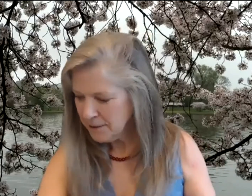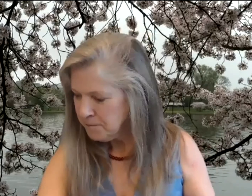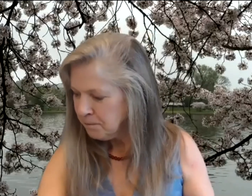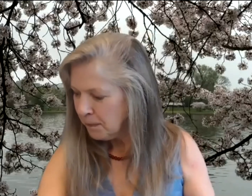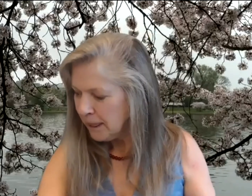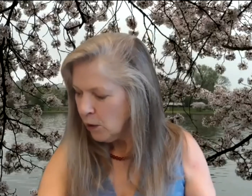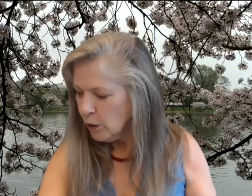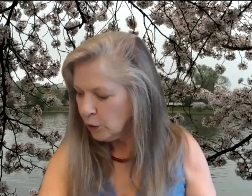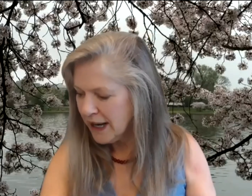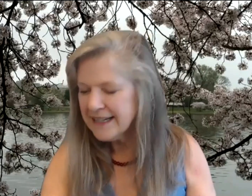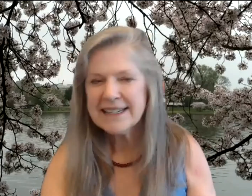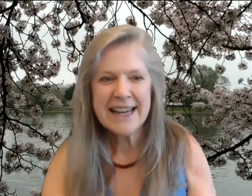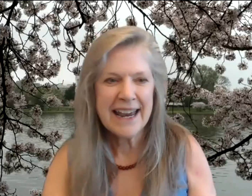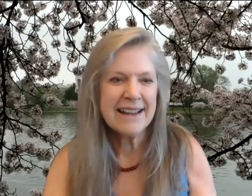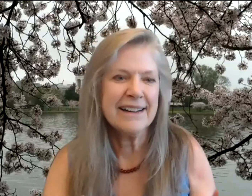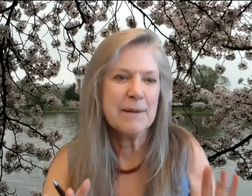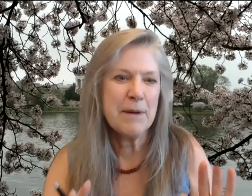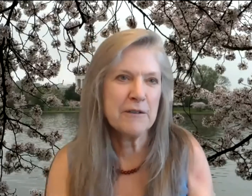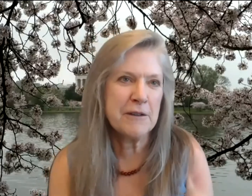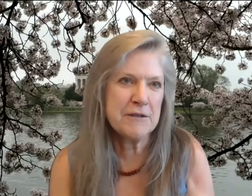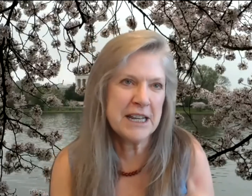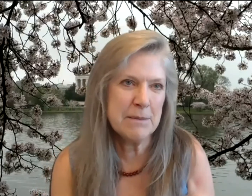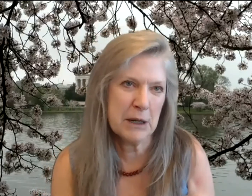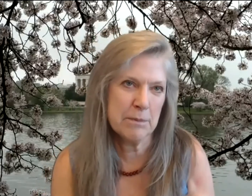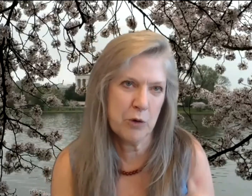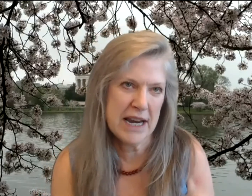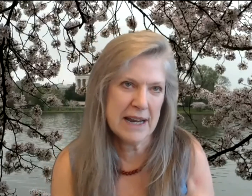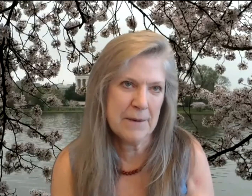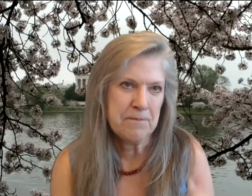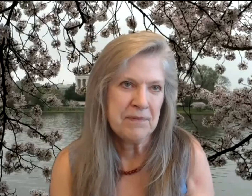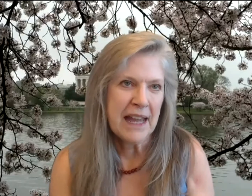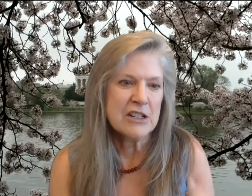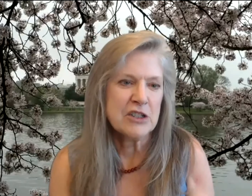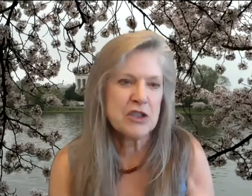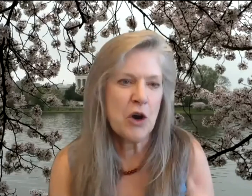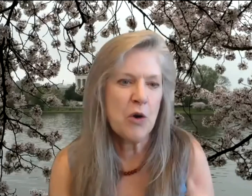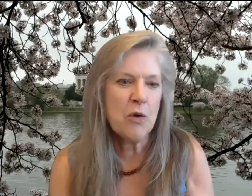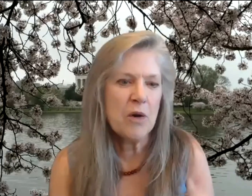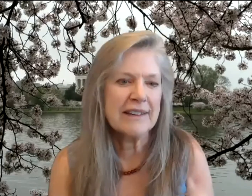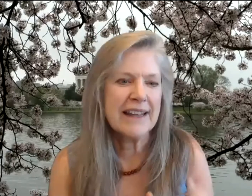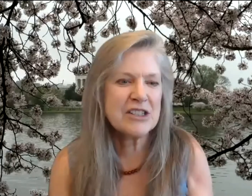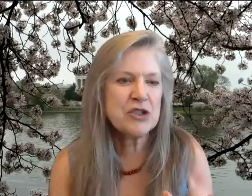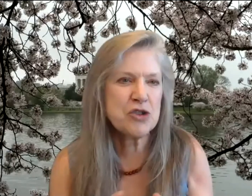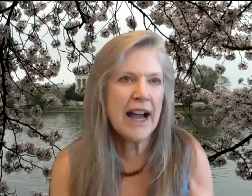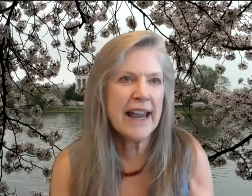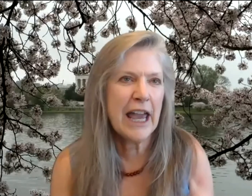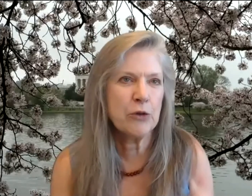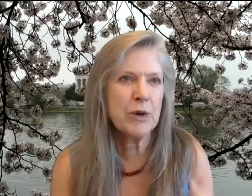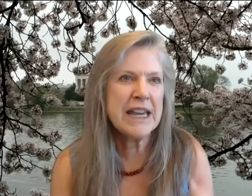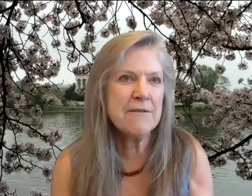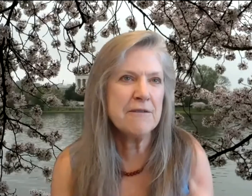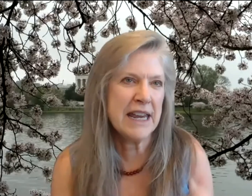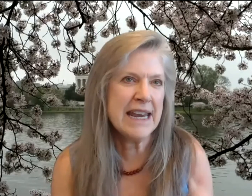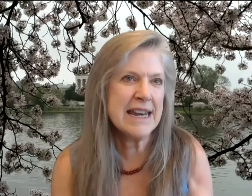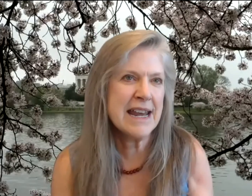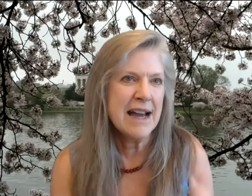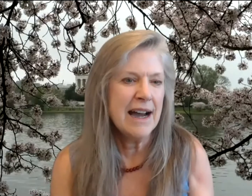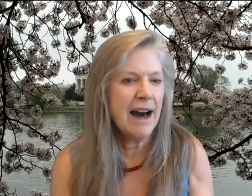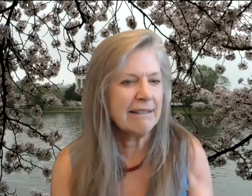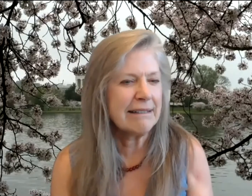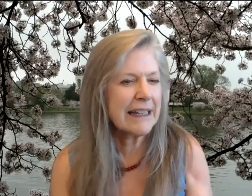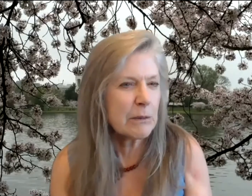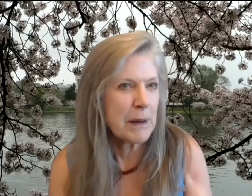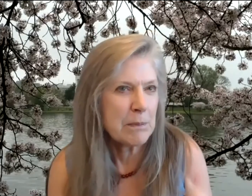we’re ready to take about a 15-minute break. So let’s try and reconvene a little bit